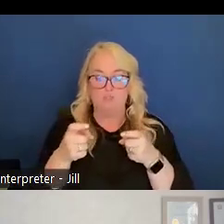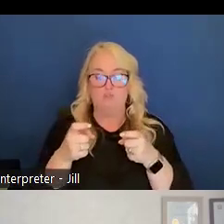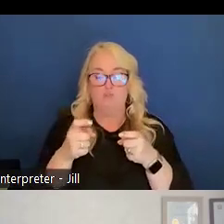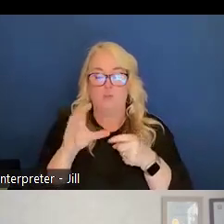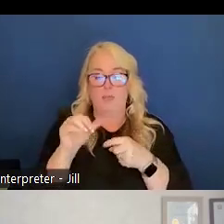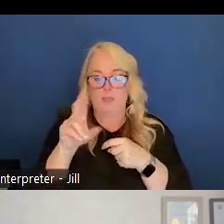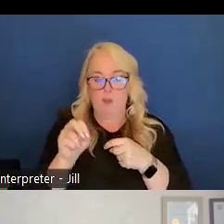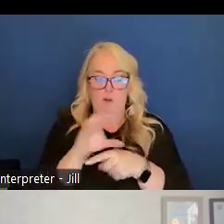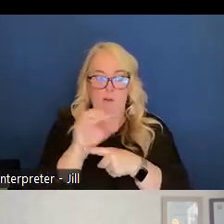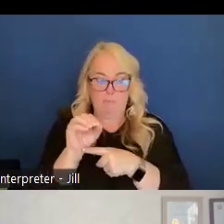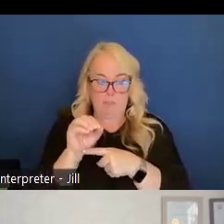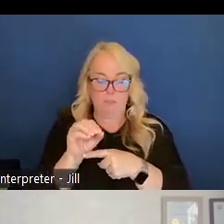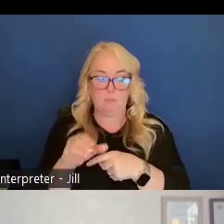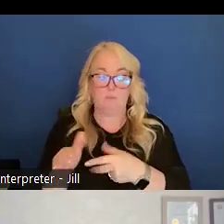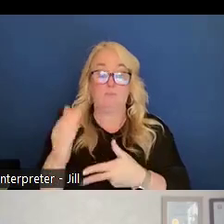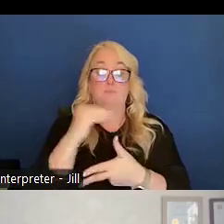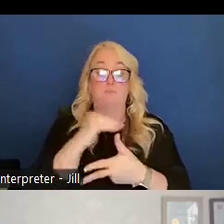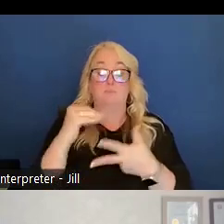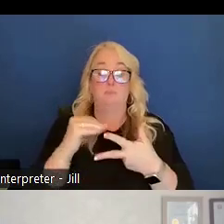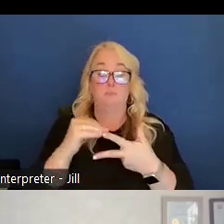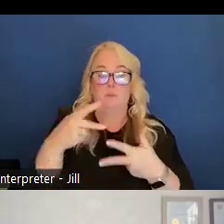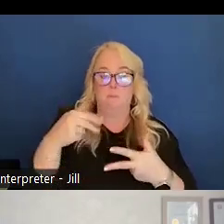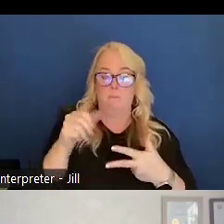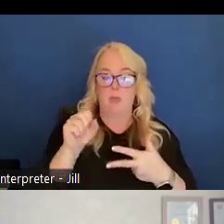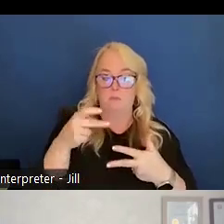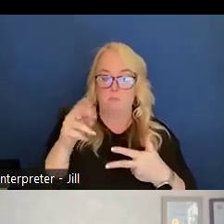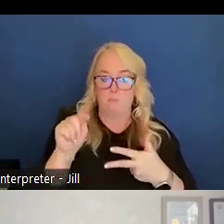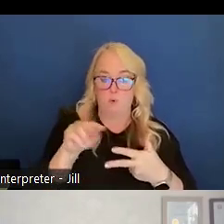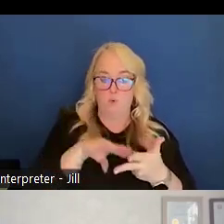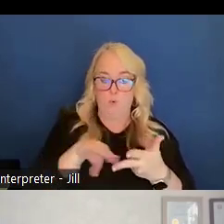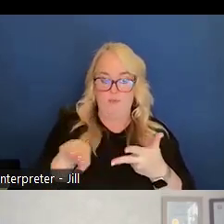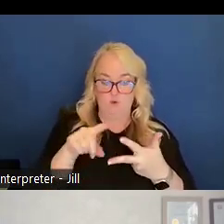Aging side, we have what we call the PASSPORT waiver. And then in